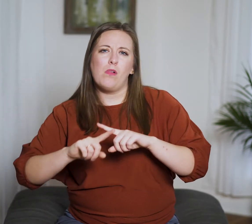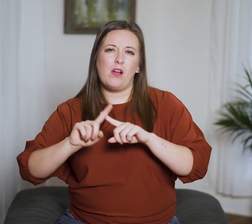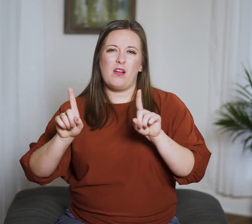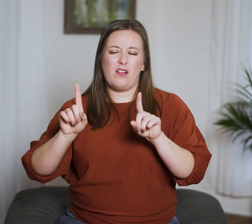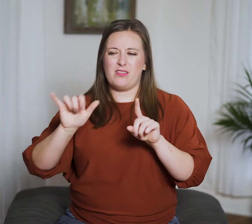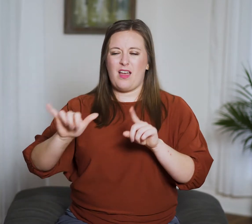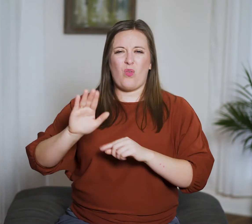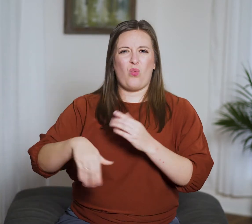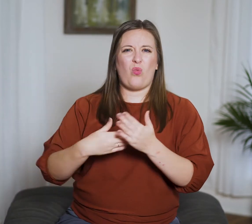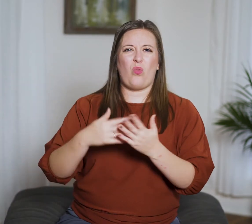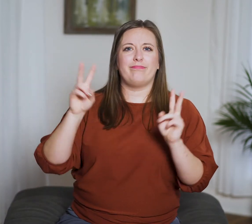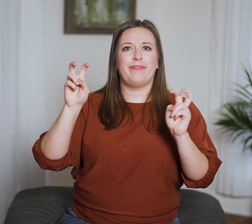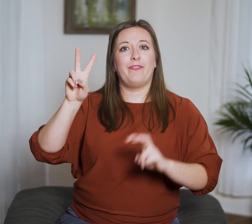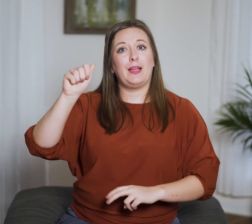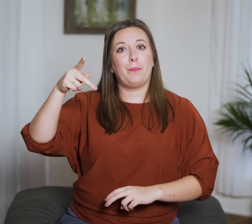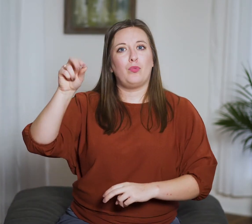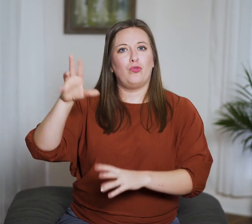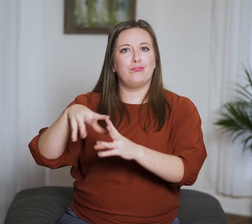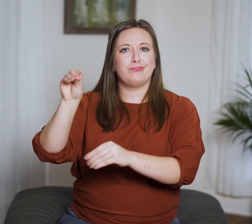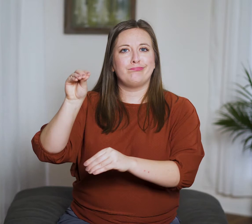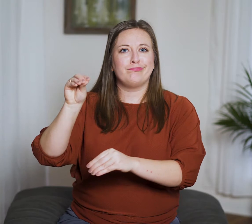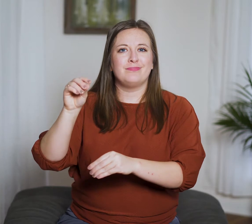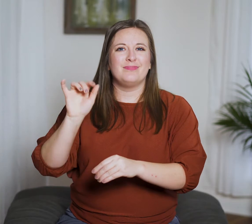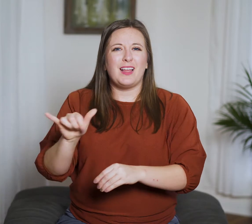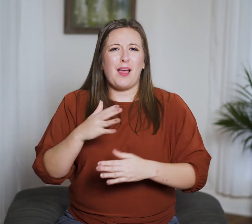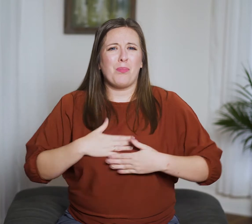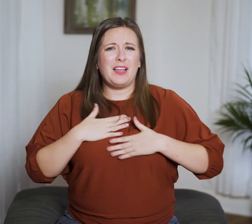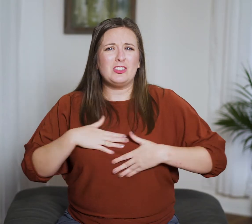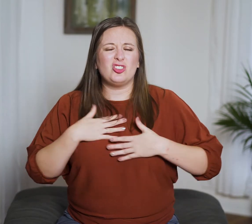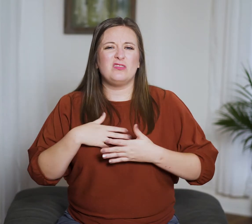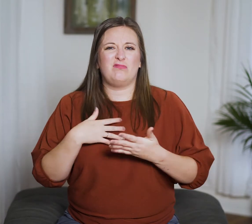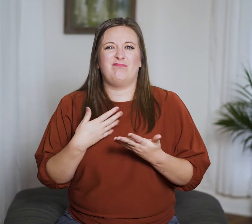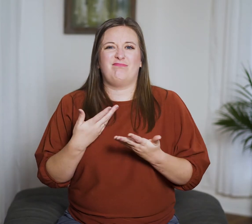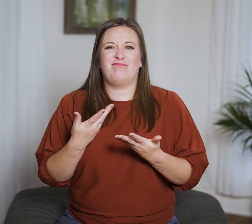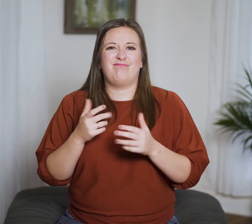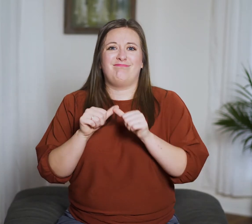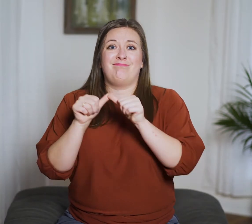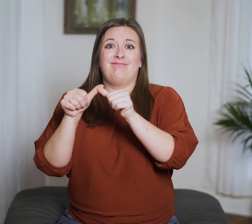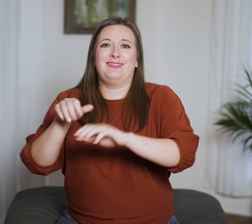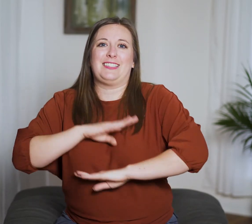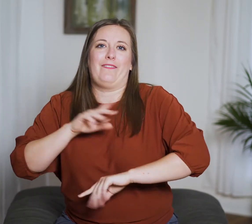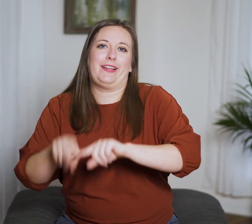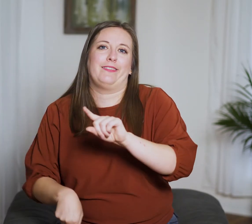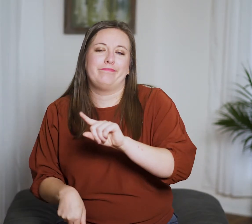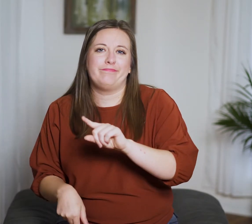But it’s all a vapor, a fleeting pleasure that fails to satisfy.